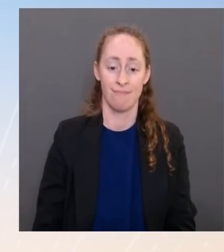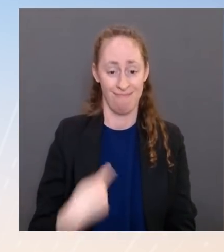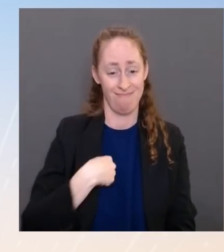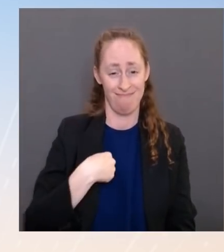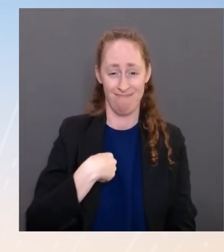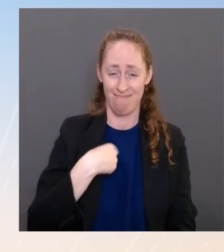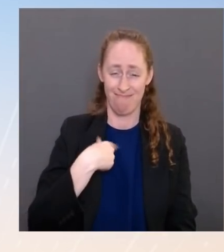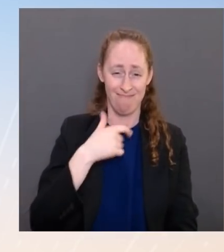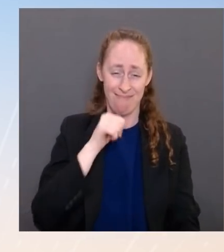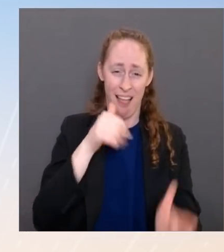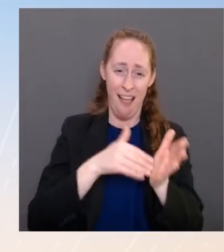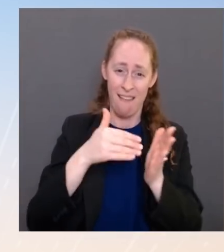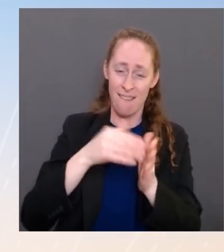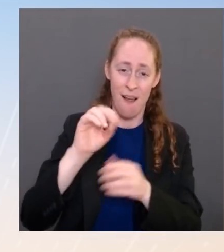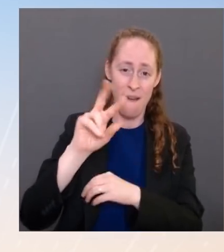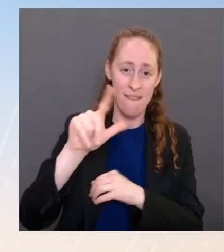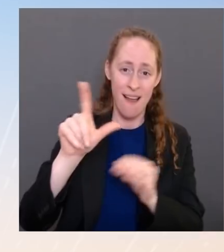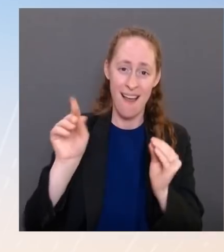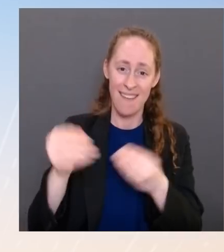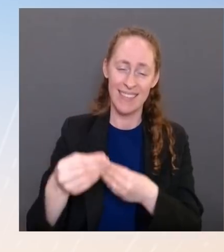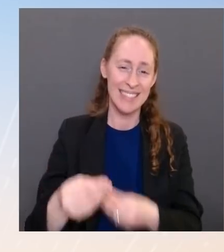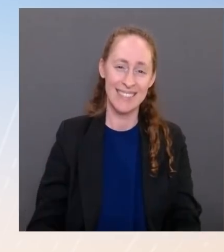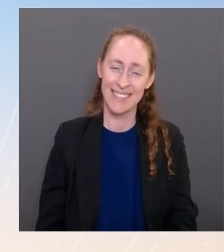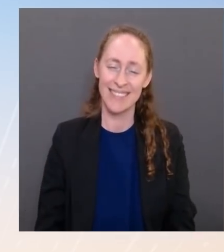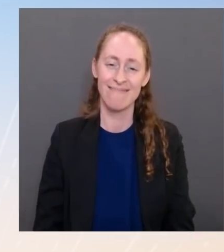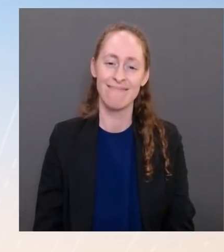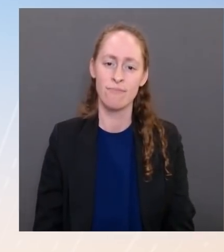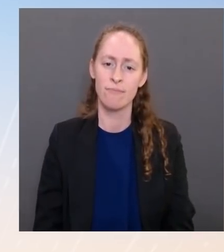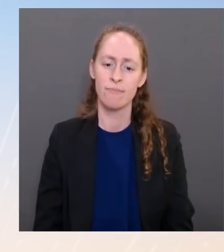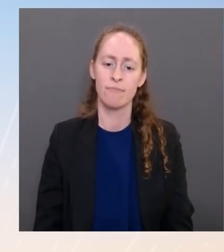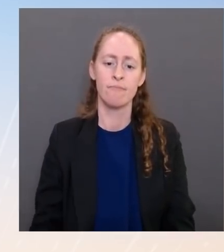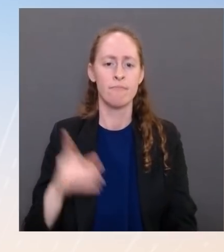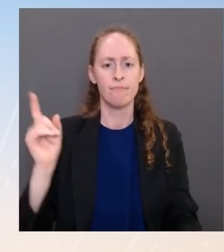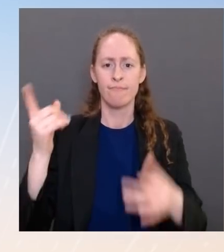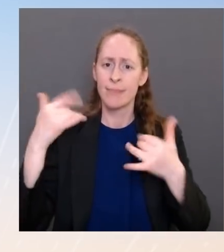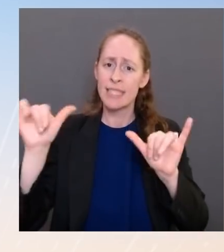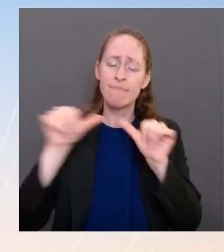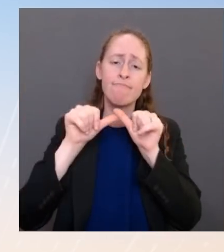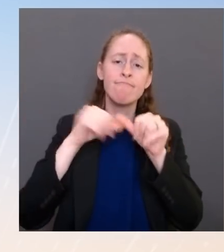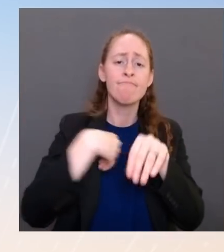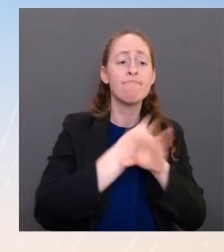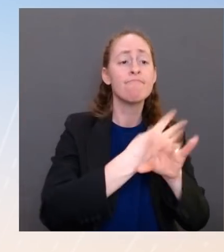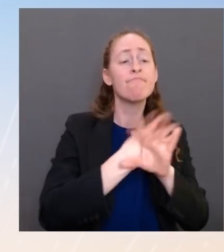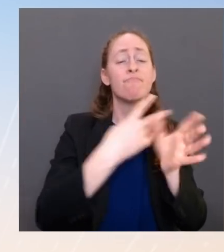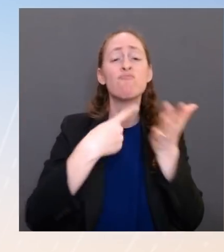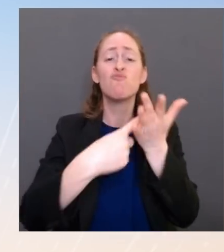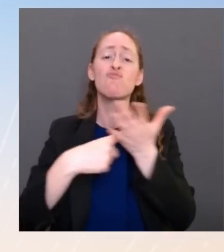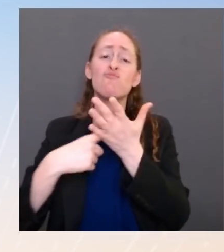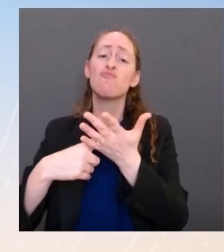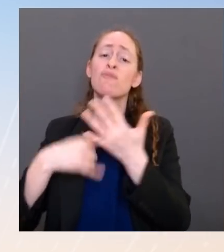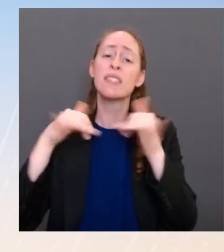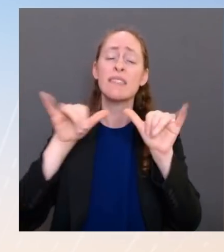So, I can assure you he is in touch with a range of members. And, obviously, this is front and center on their minds as are other issues.